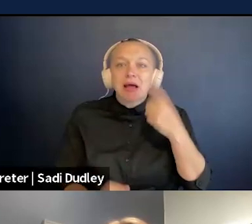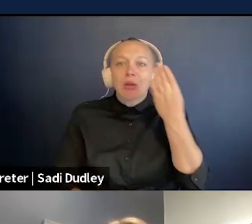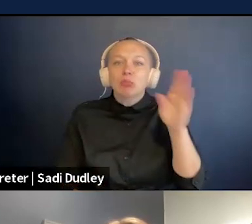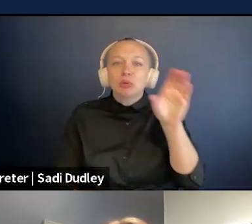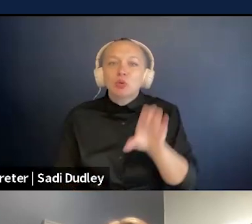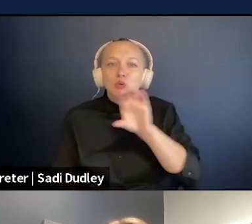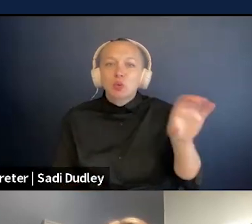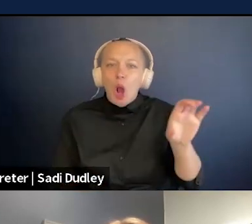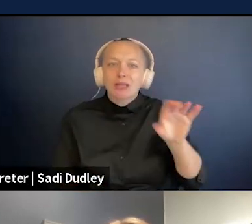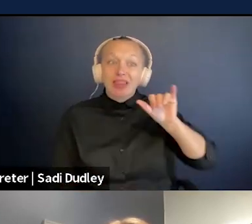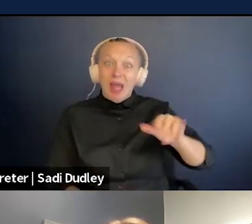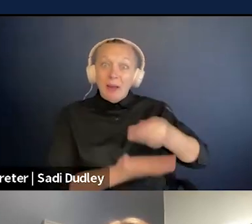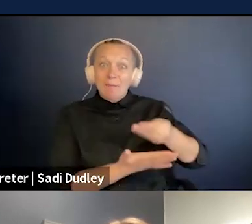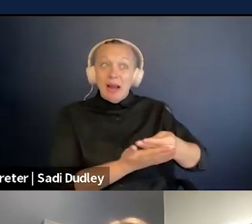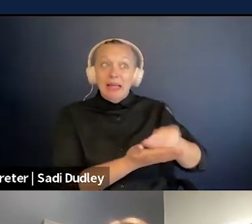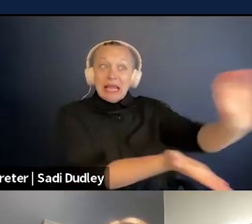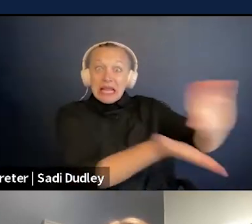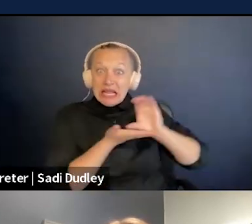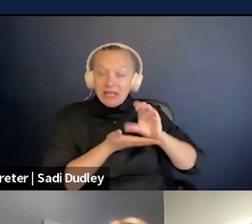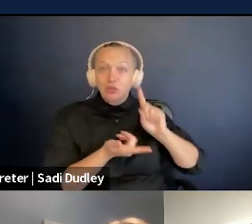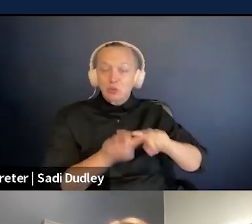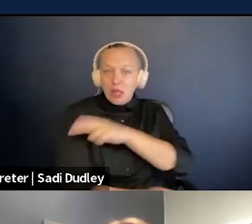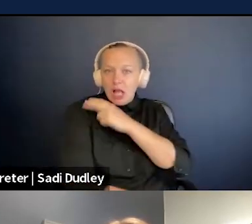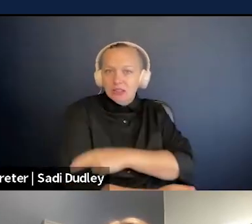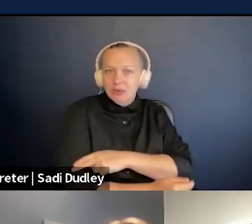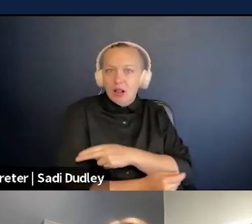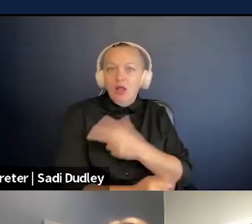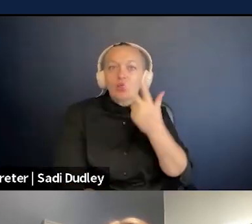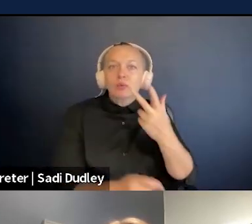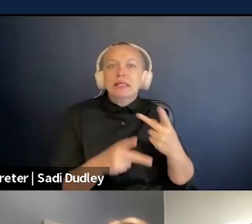And every health insurance payer has a different rate of reimbursement.